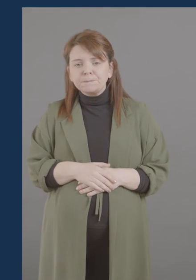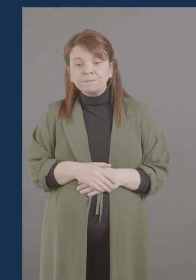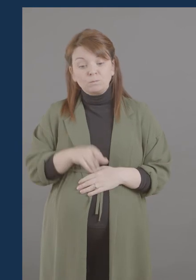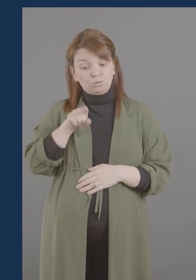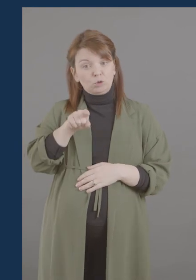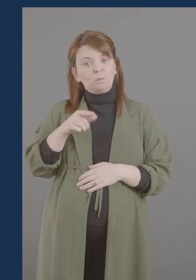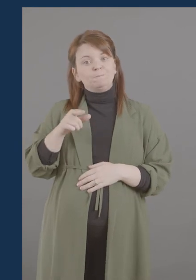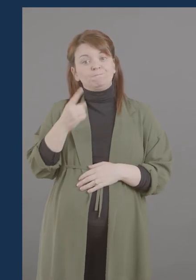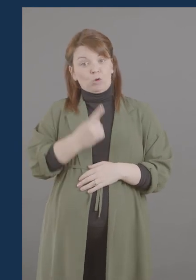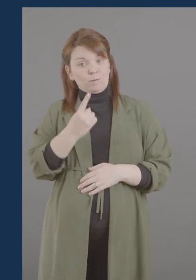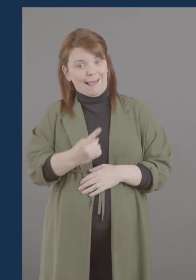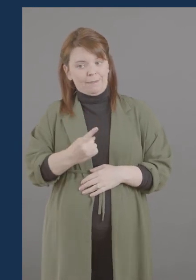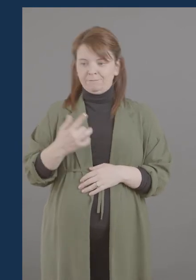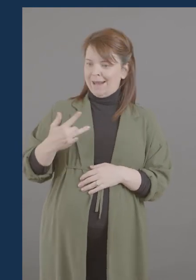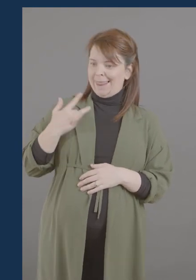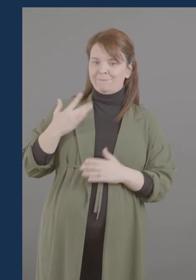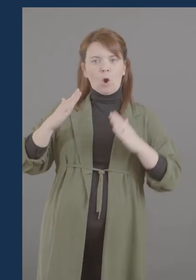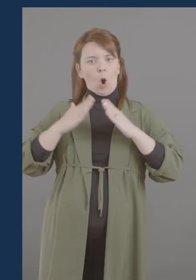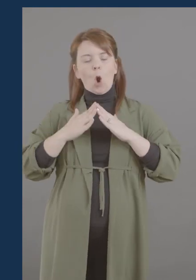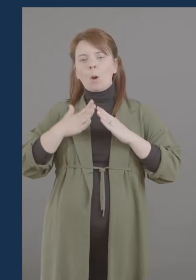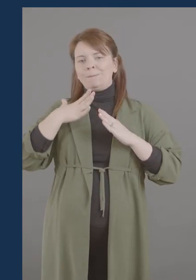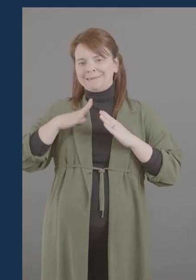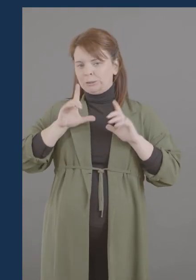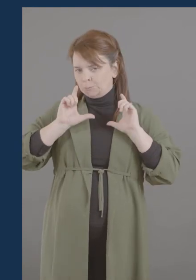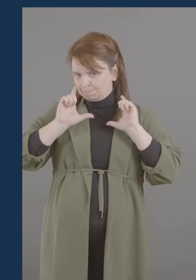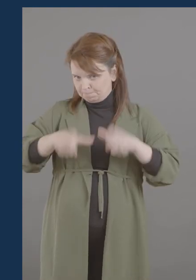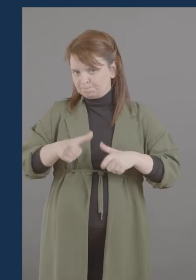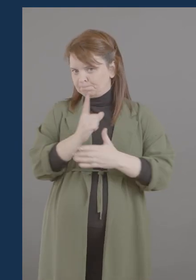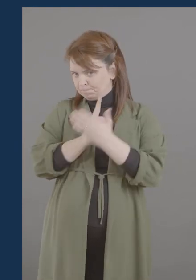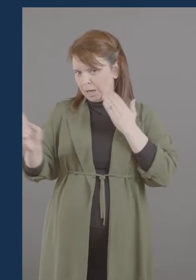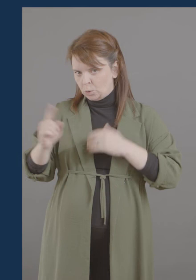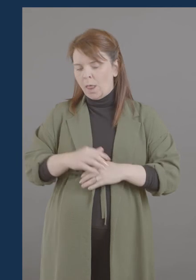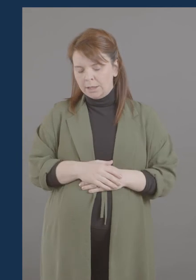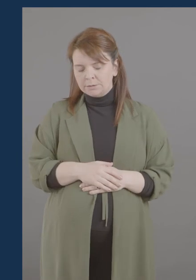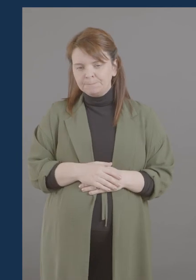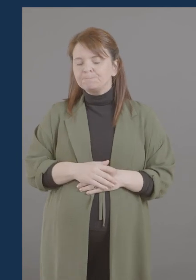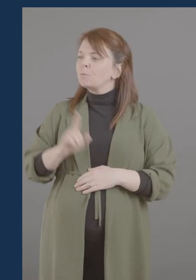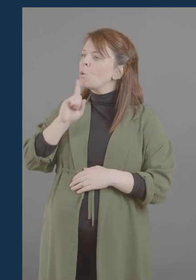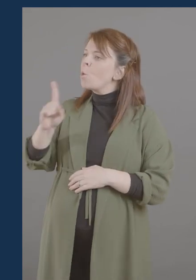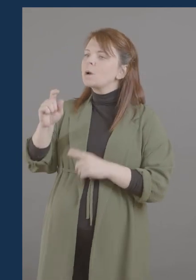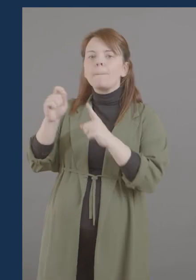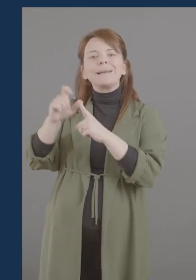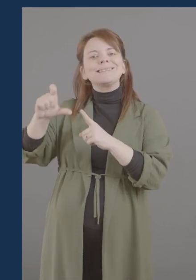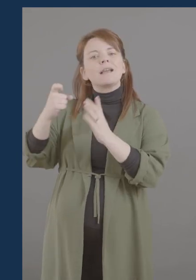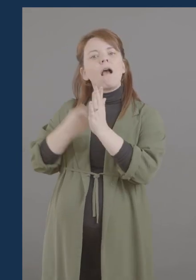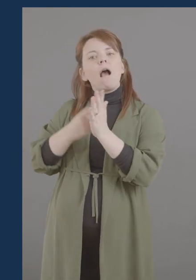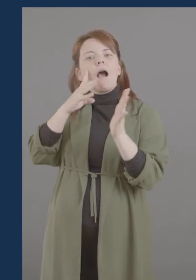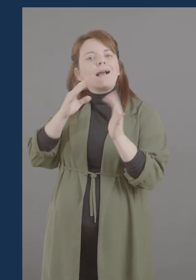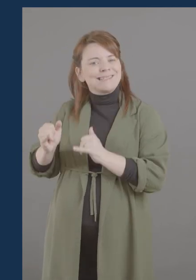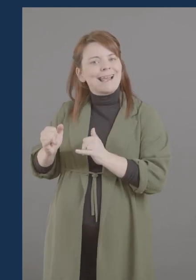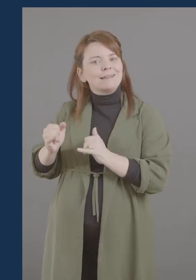You and anyone you live with should self-isolate immediately, get a PCR test (a test that is sent